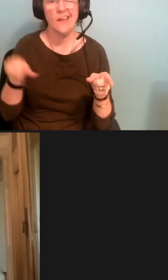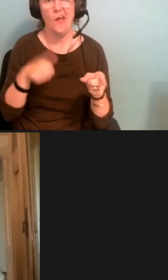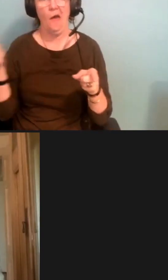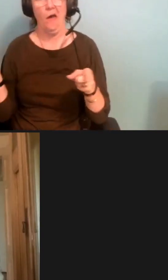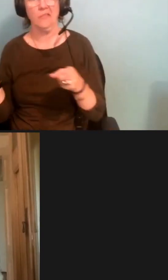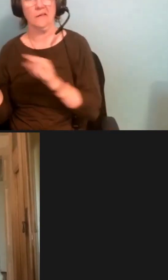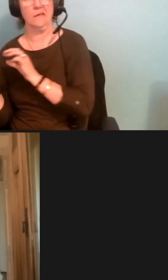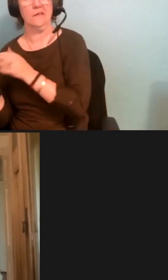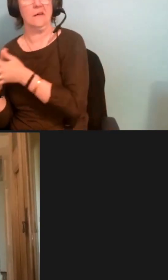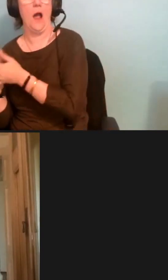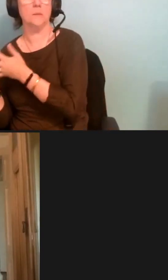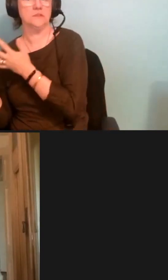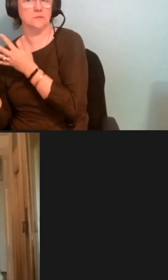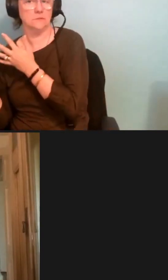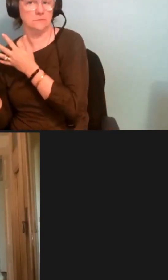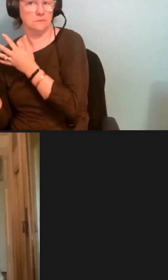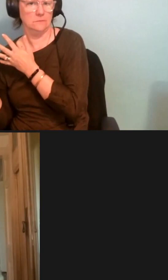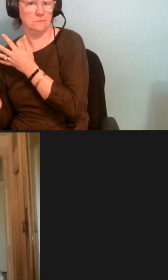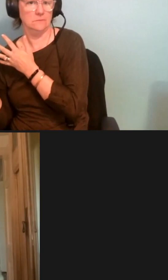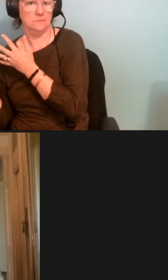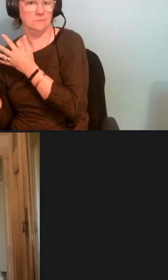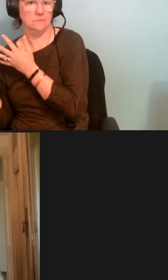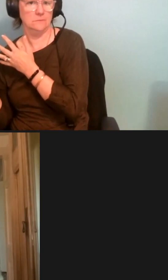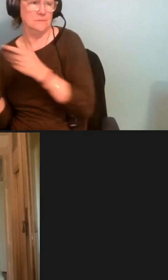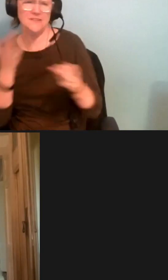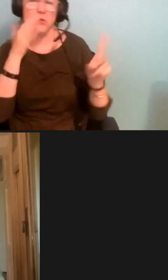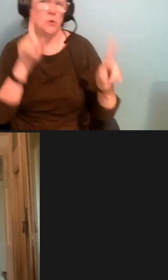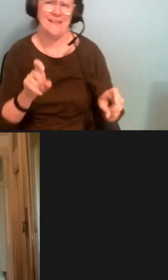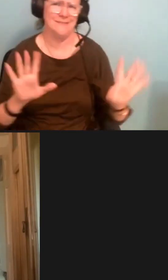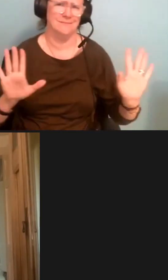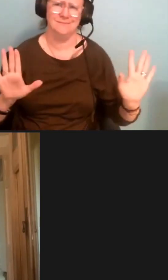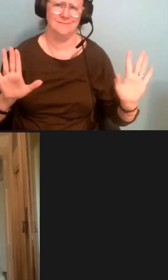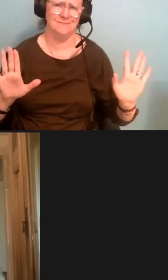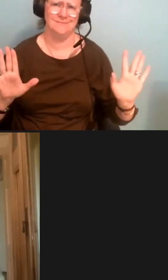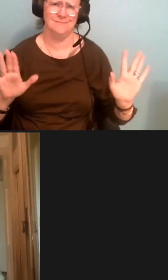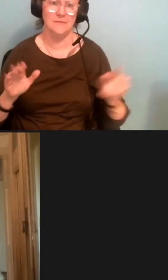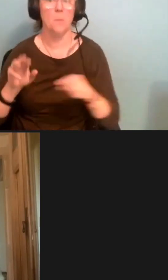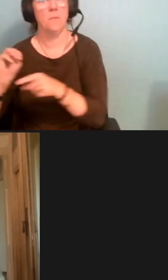uh but I I think it it it's a good test I love the